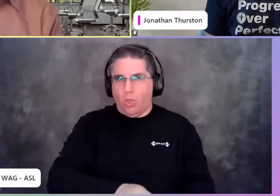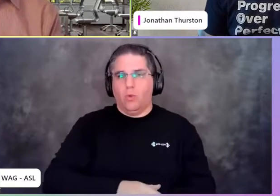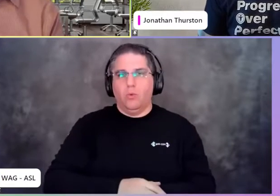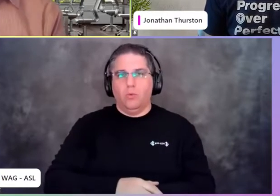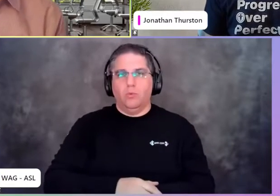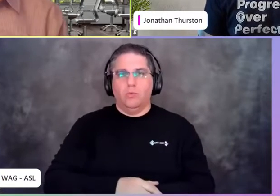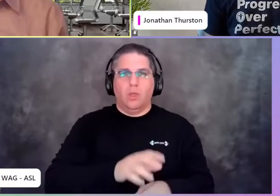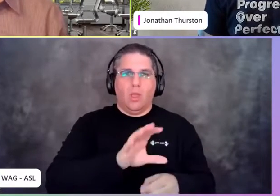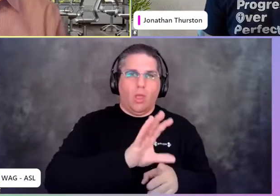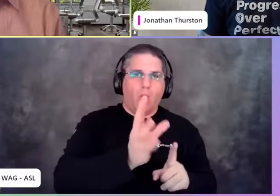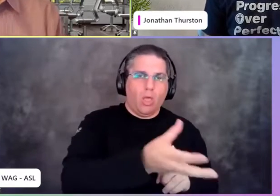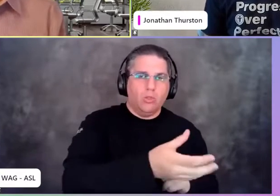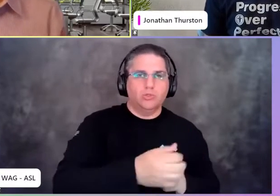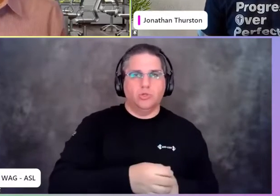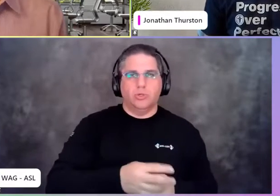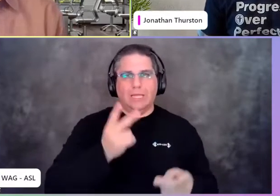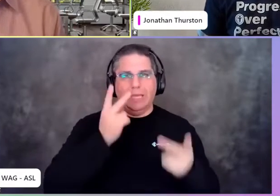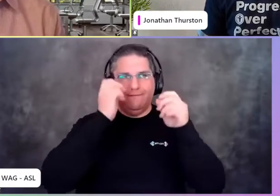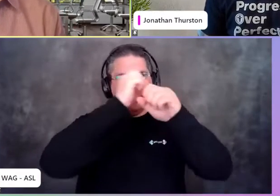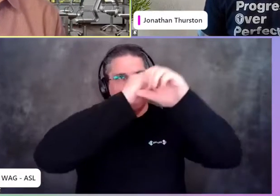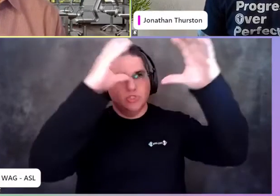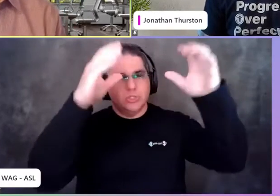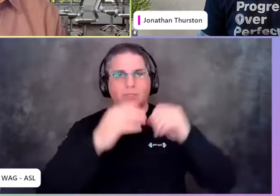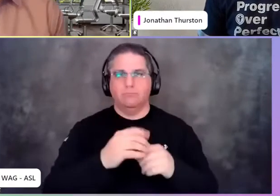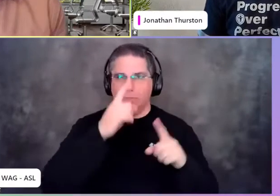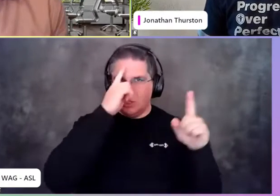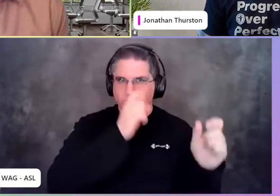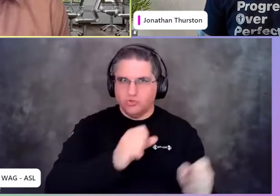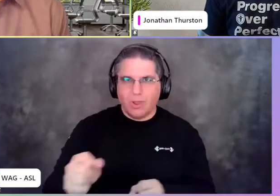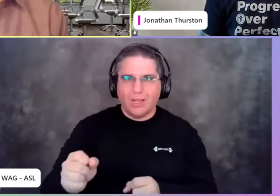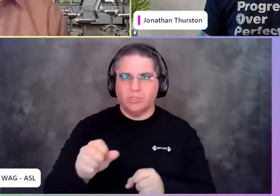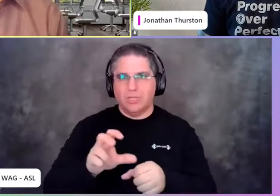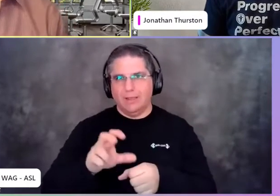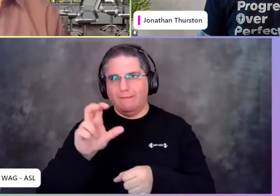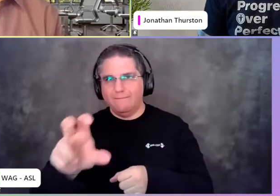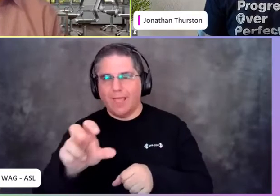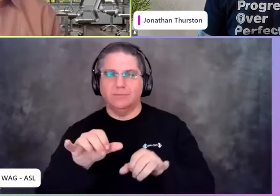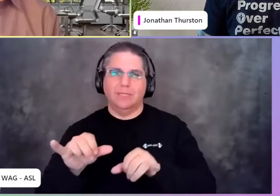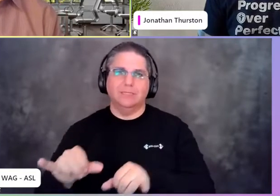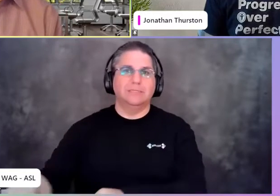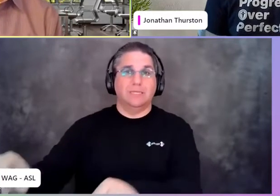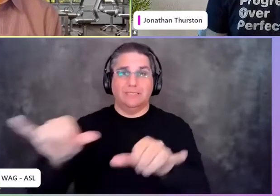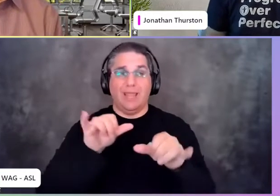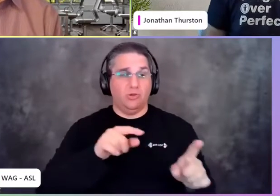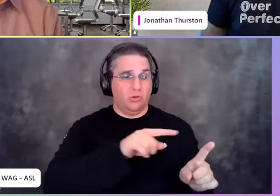discrete variables, very relevant to each of these categories, people and culture, people envision, and